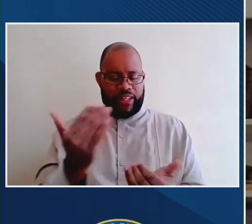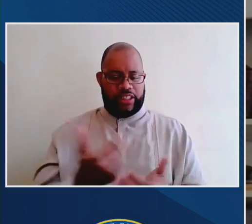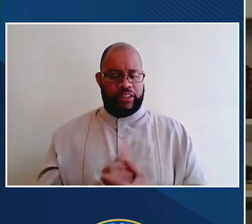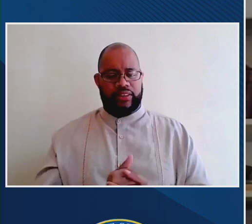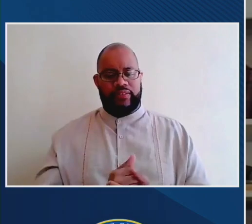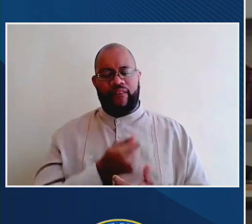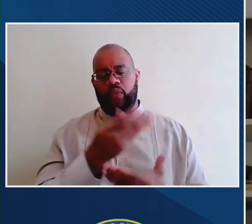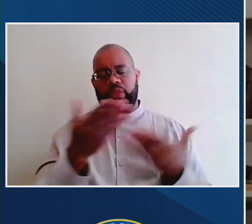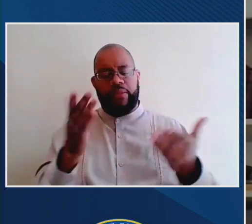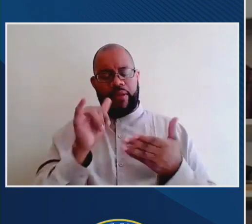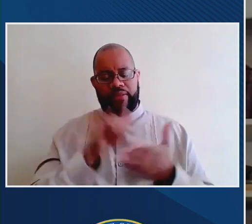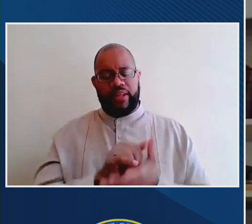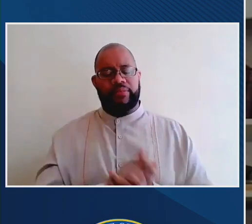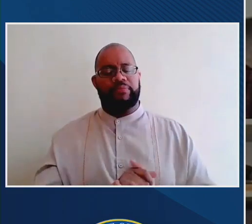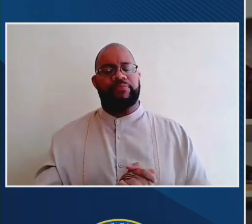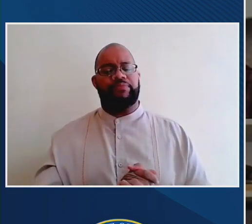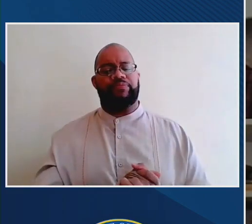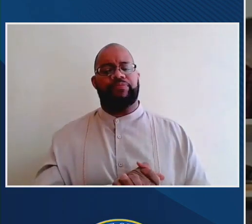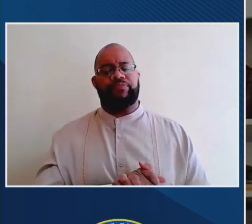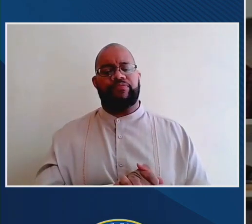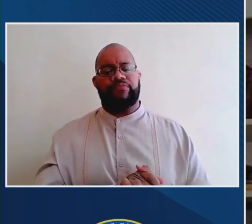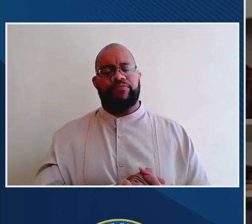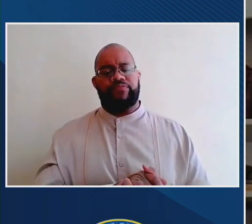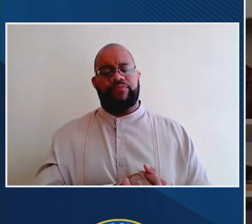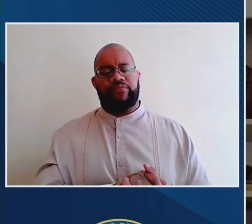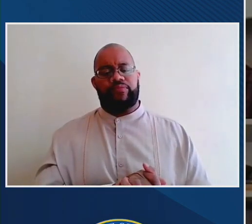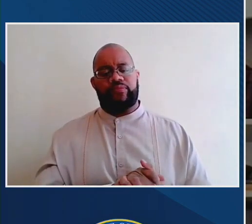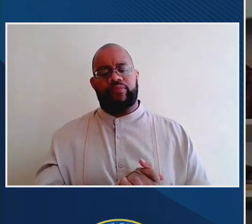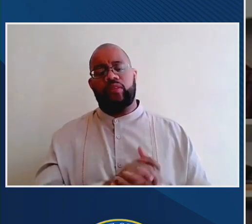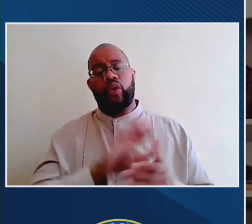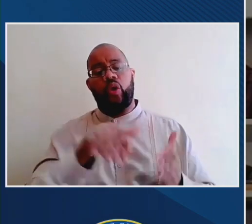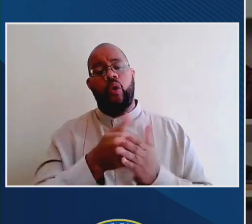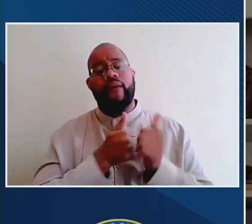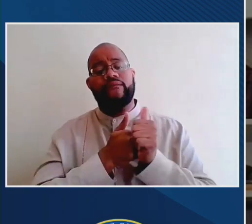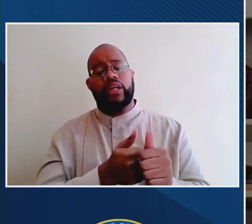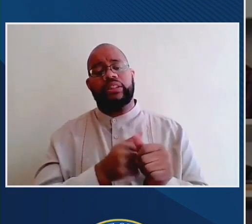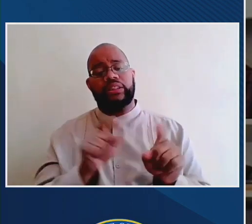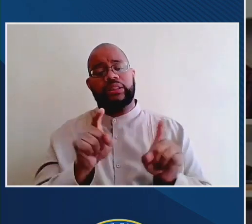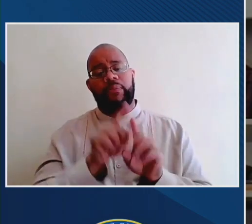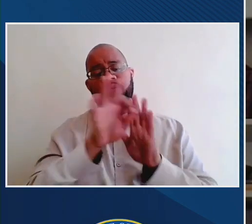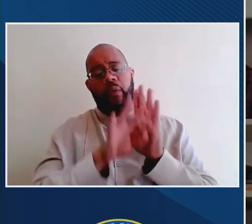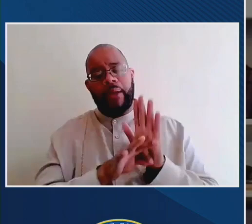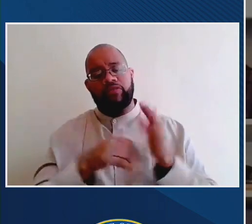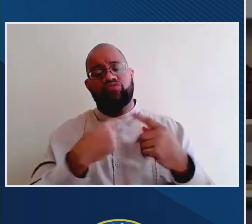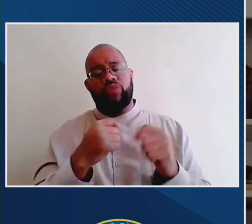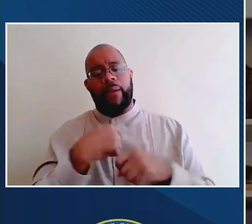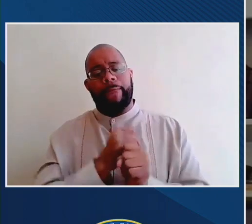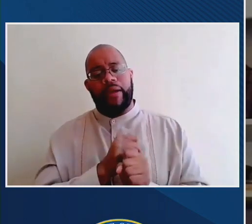them. They all follow a similar format. We tried to make them to bring some- one